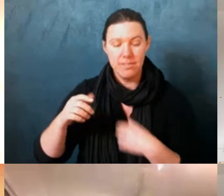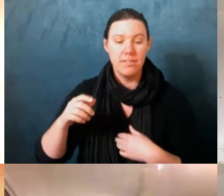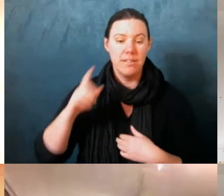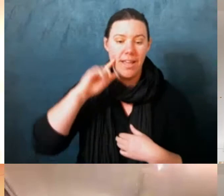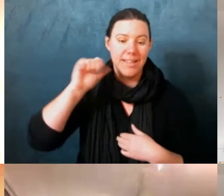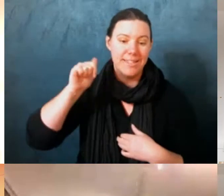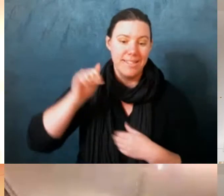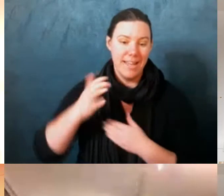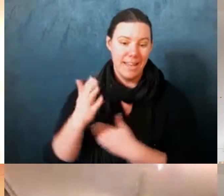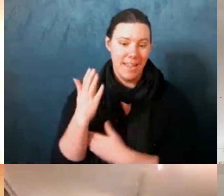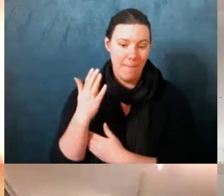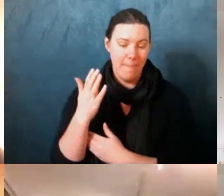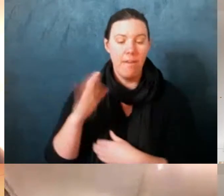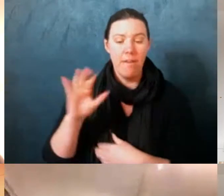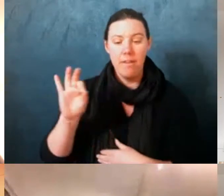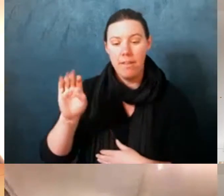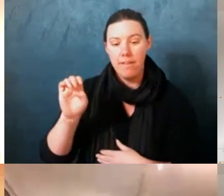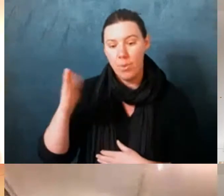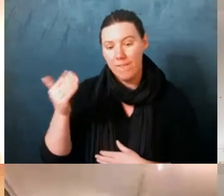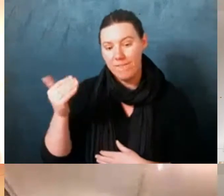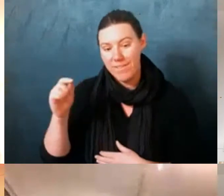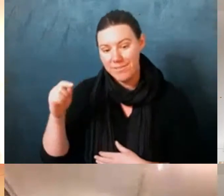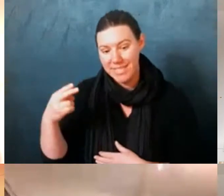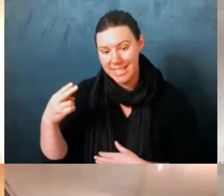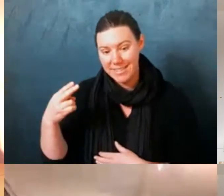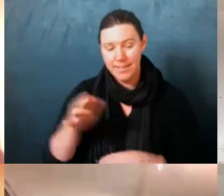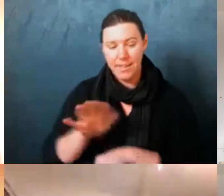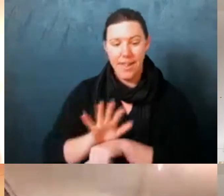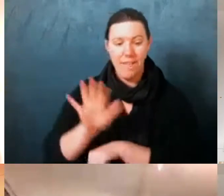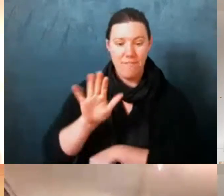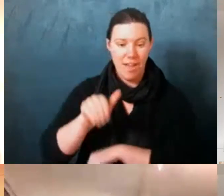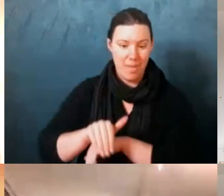And then February 15th at 5:00 PM,